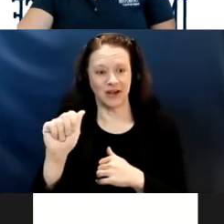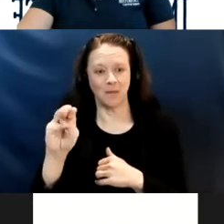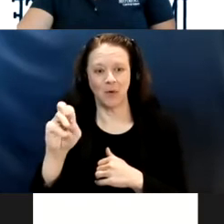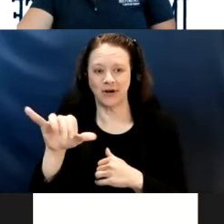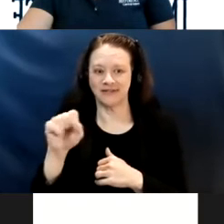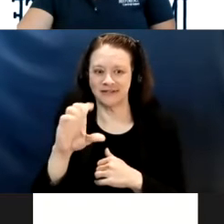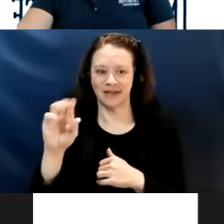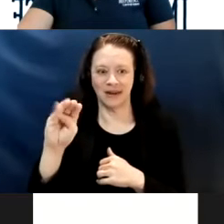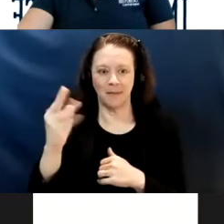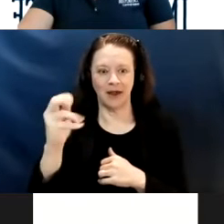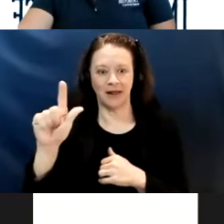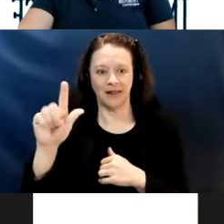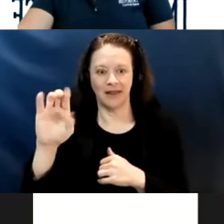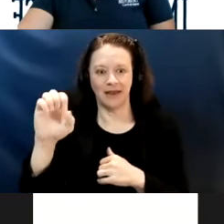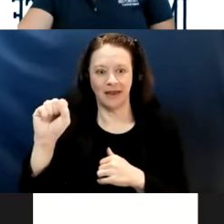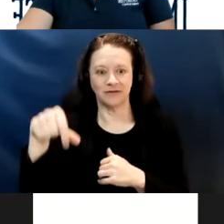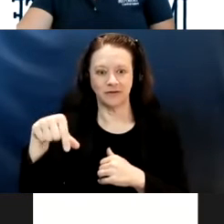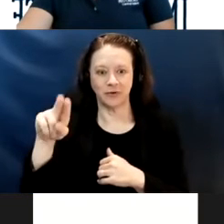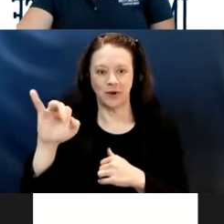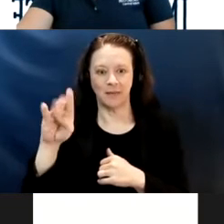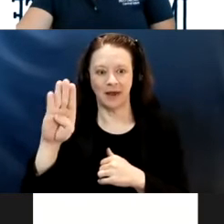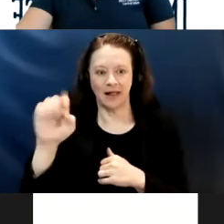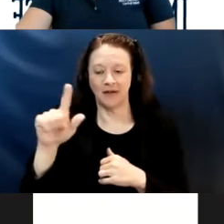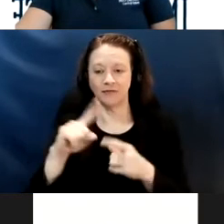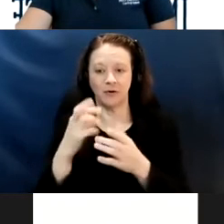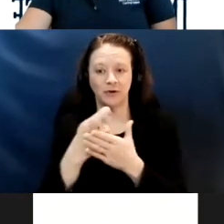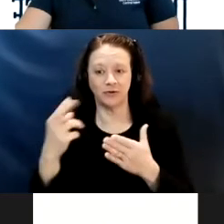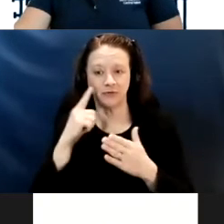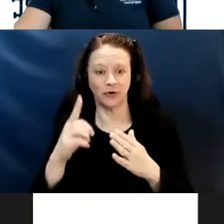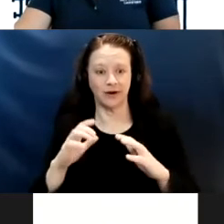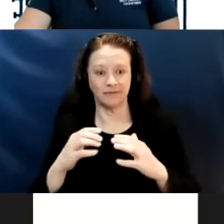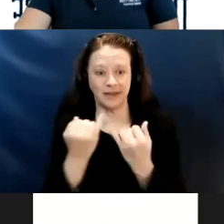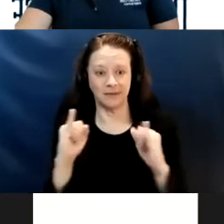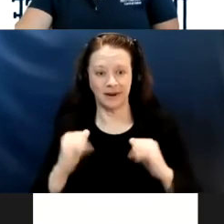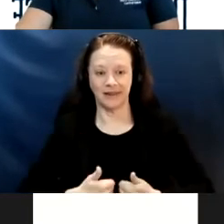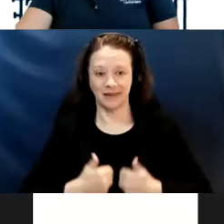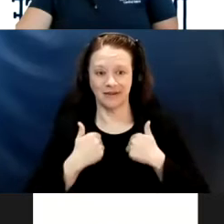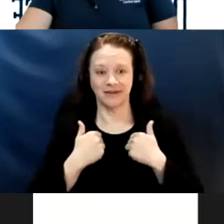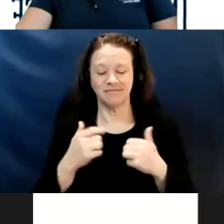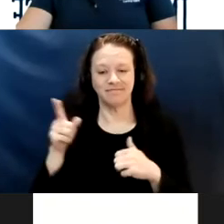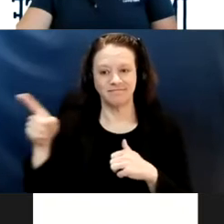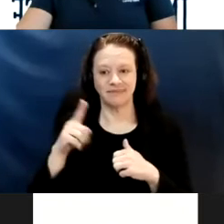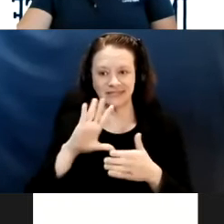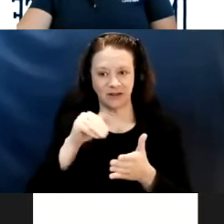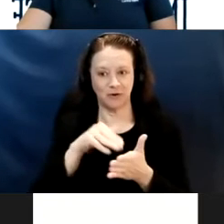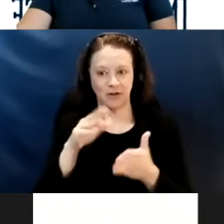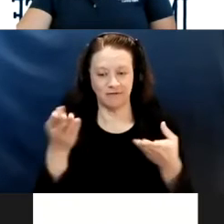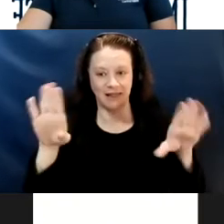And they're going to talk about their work collaborating for COVID equity for people with disabilities.